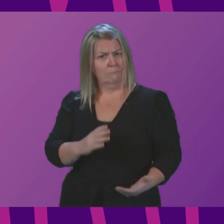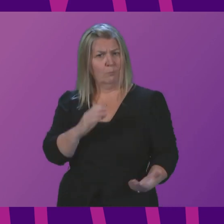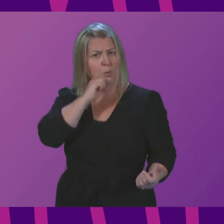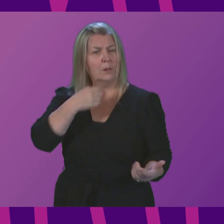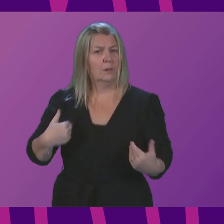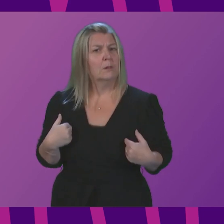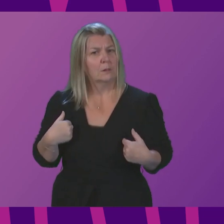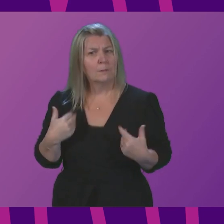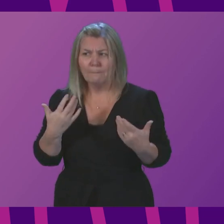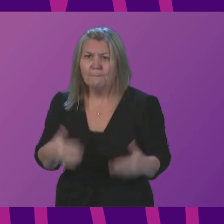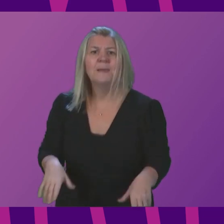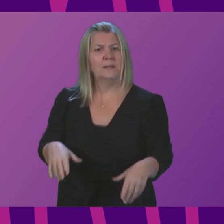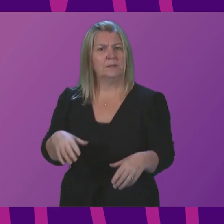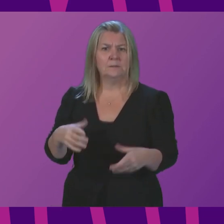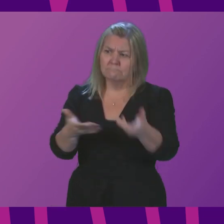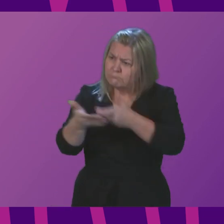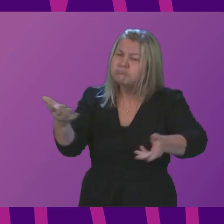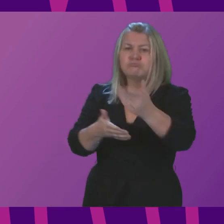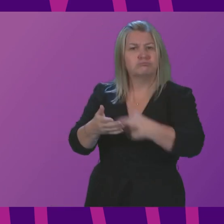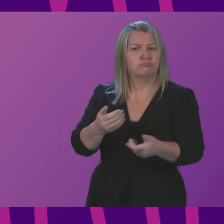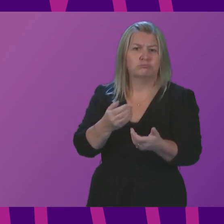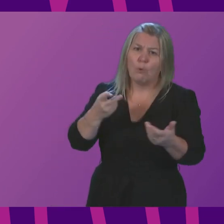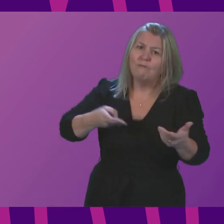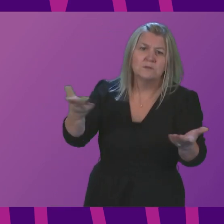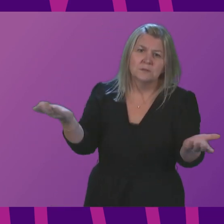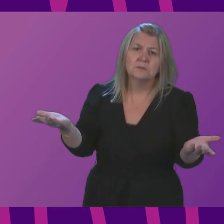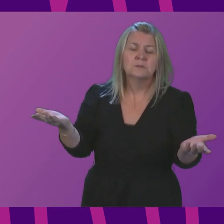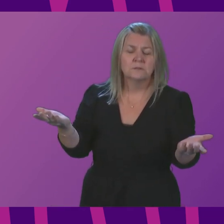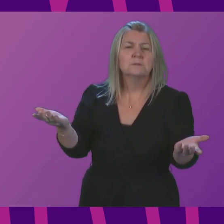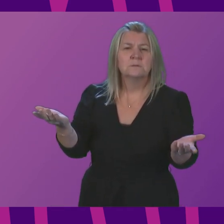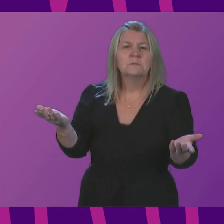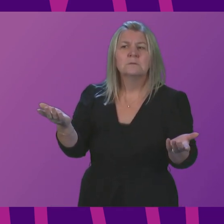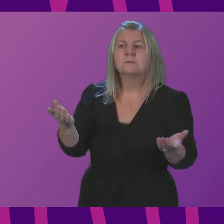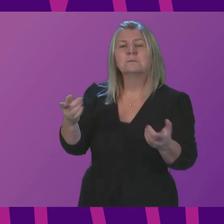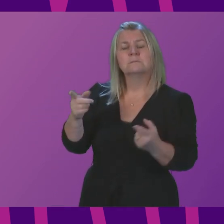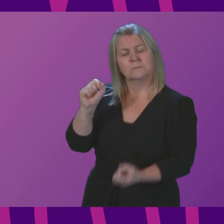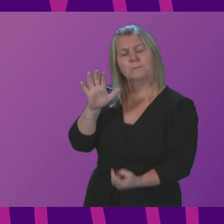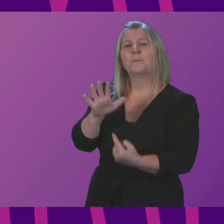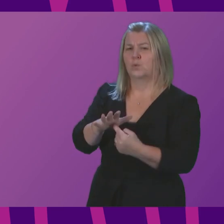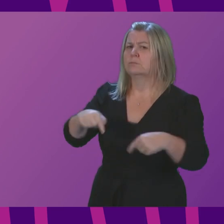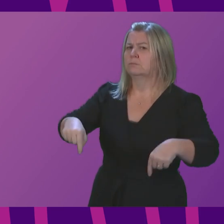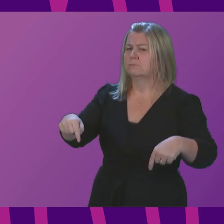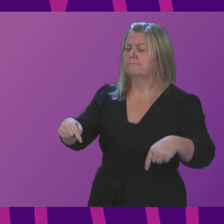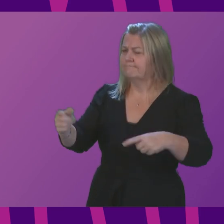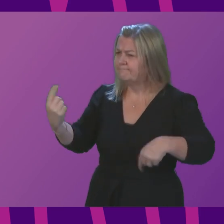those changes and reforms many times before in the chamber.